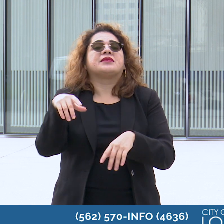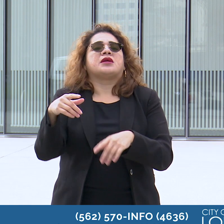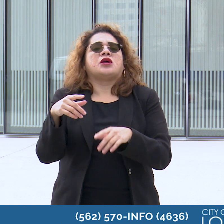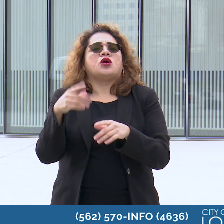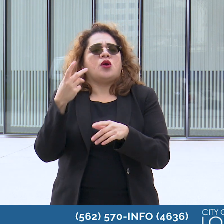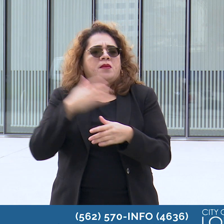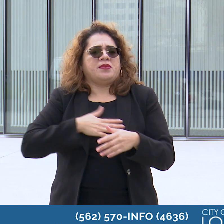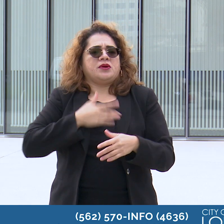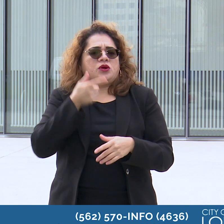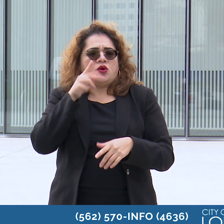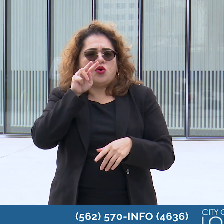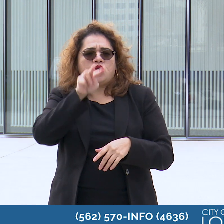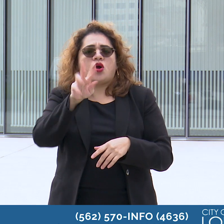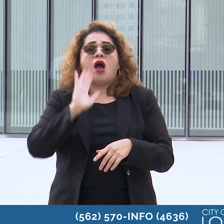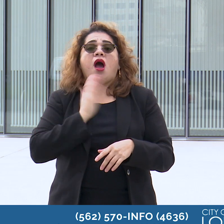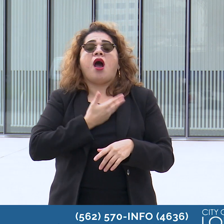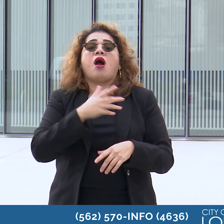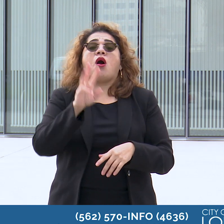We thank you for joining us.